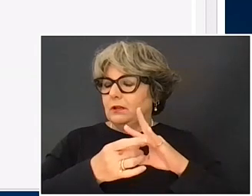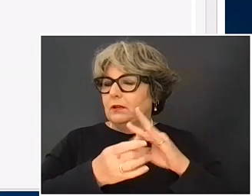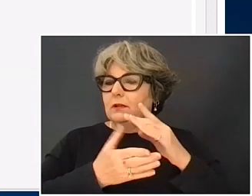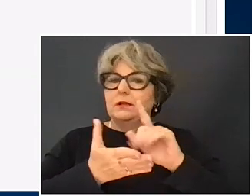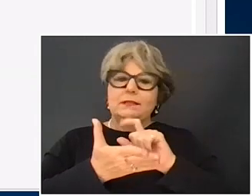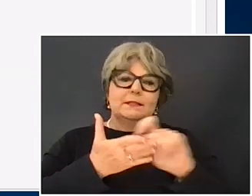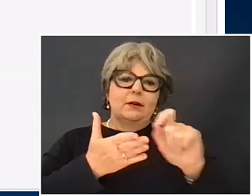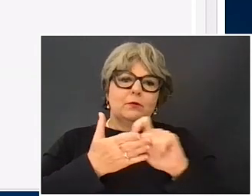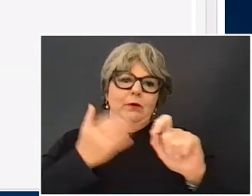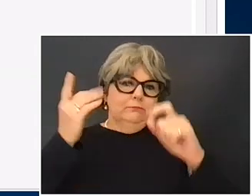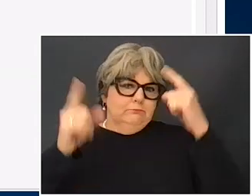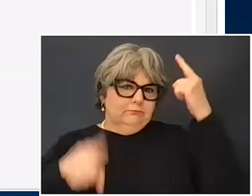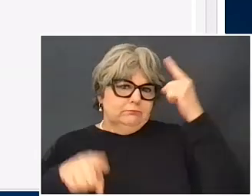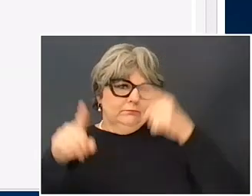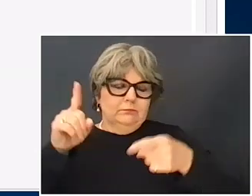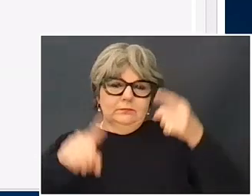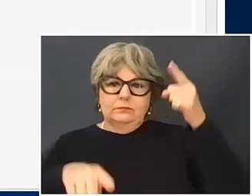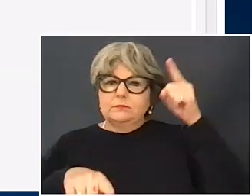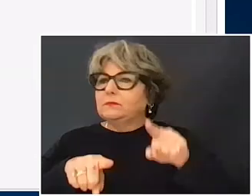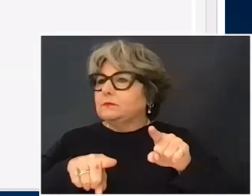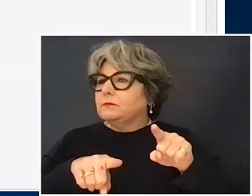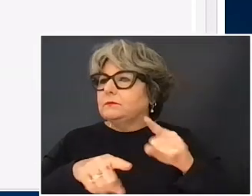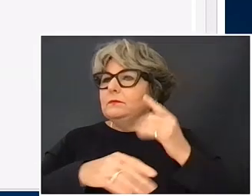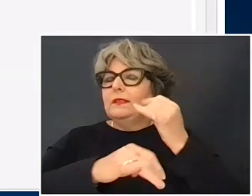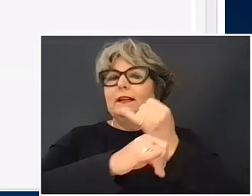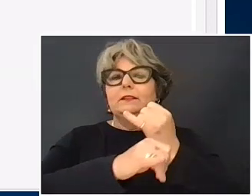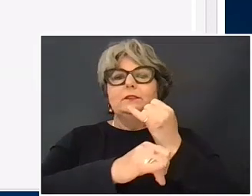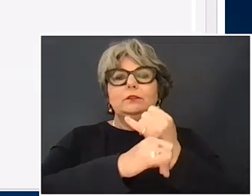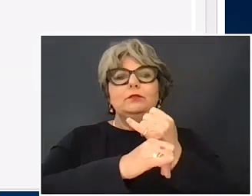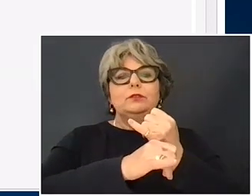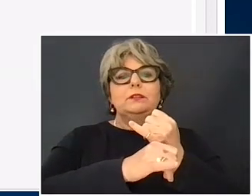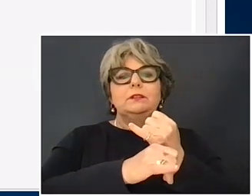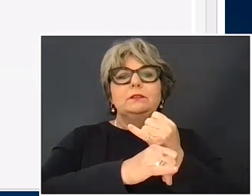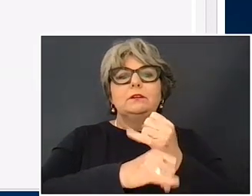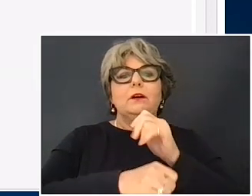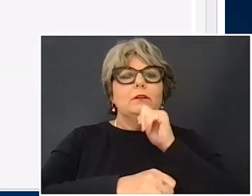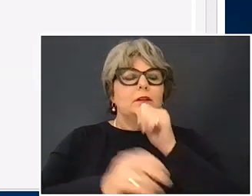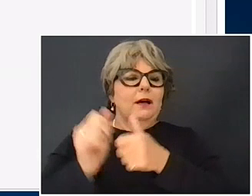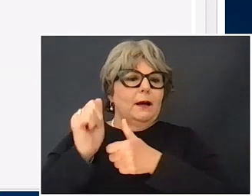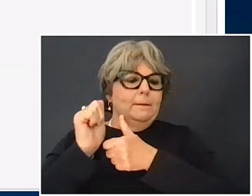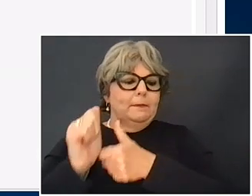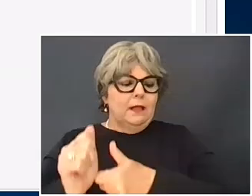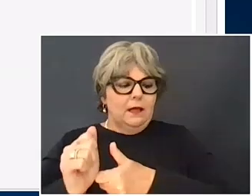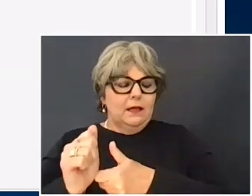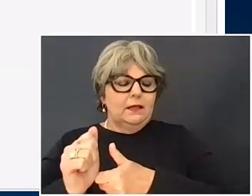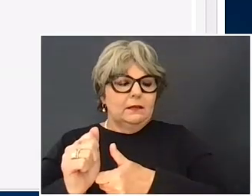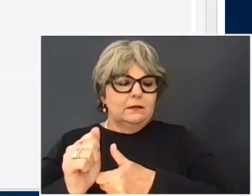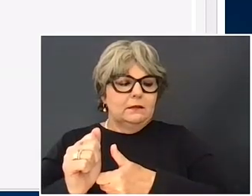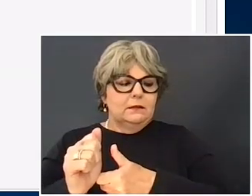ineligible- or institutions are not, complying with requirements about the